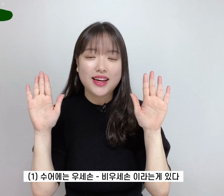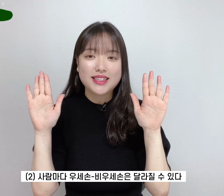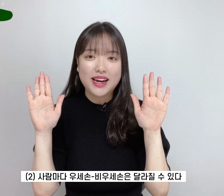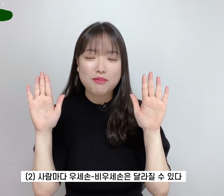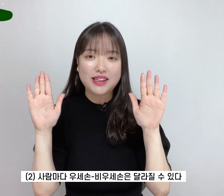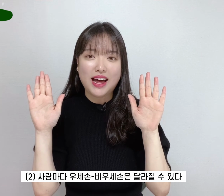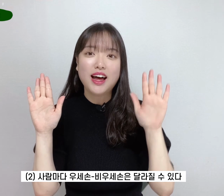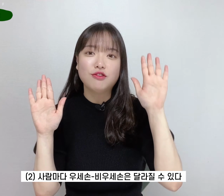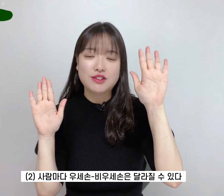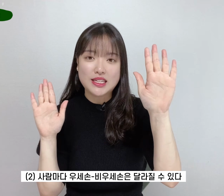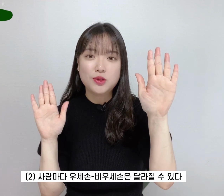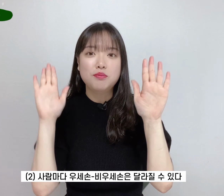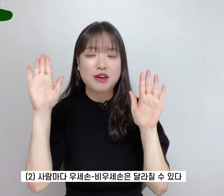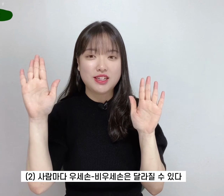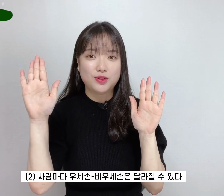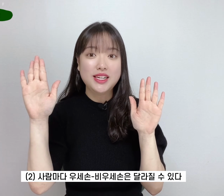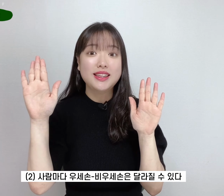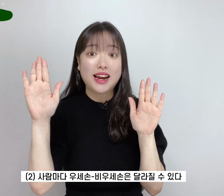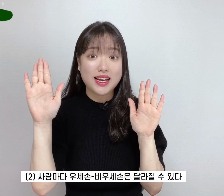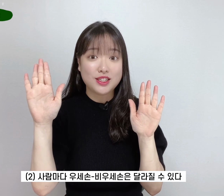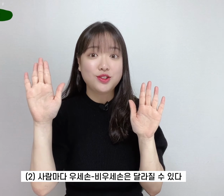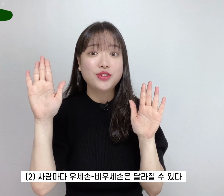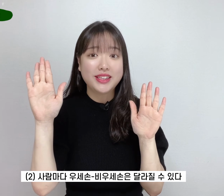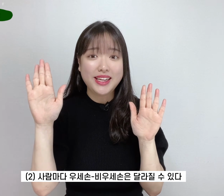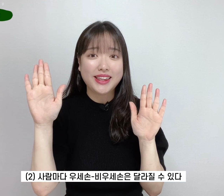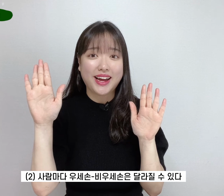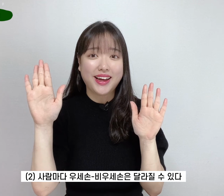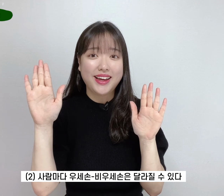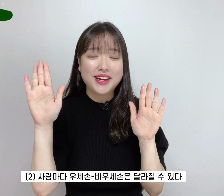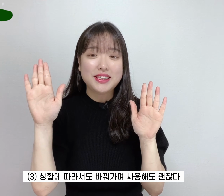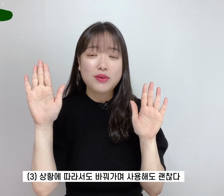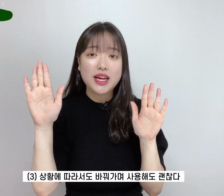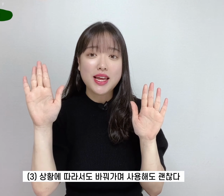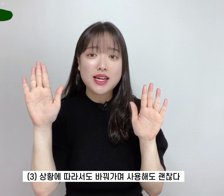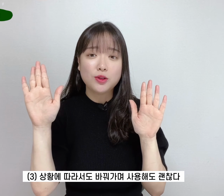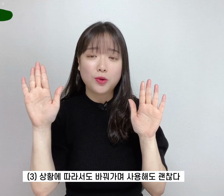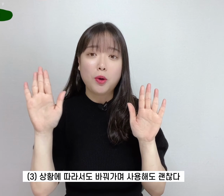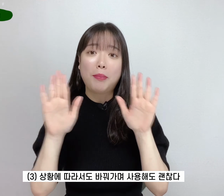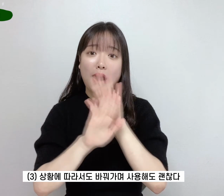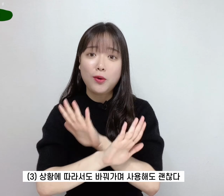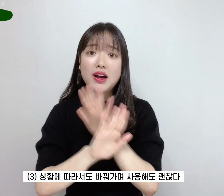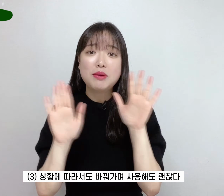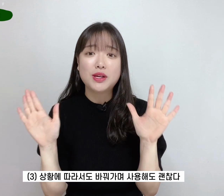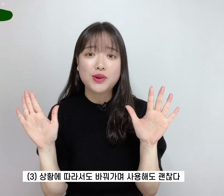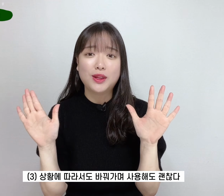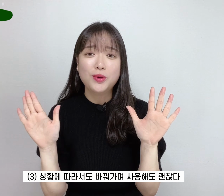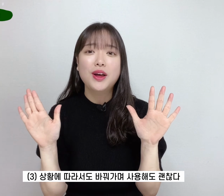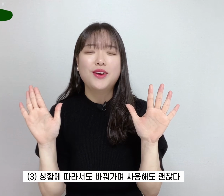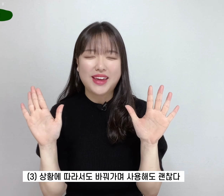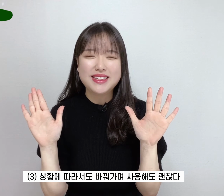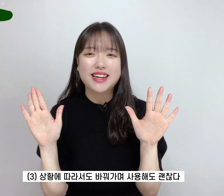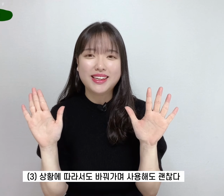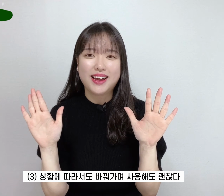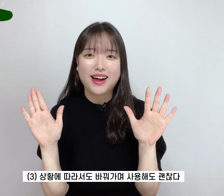The dominant hand-non-dominant hand can be different for each person (3)